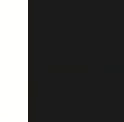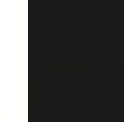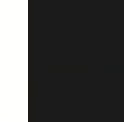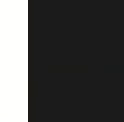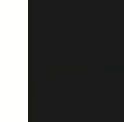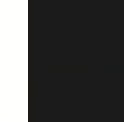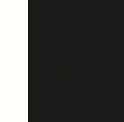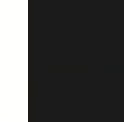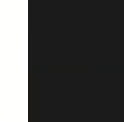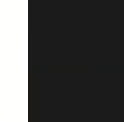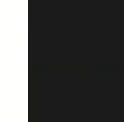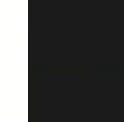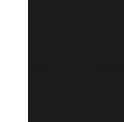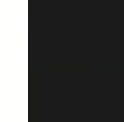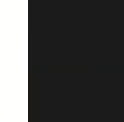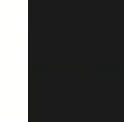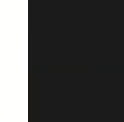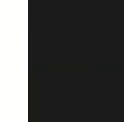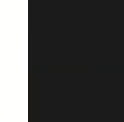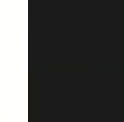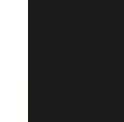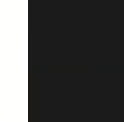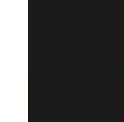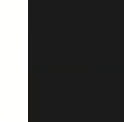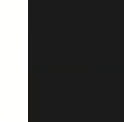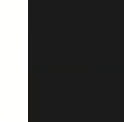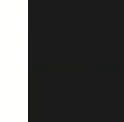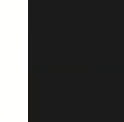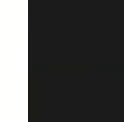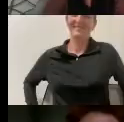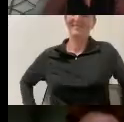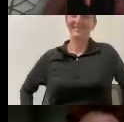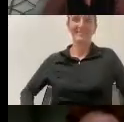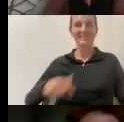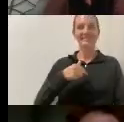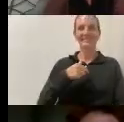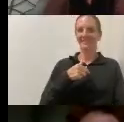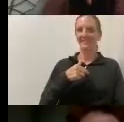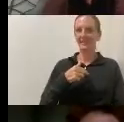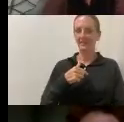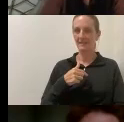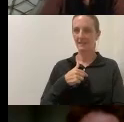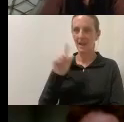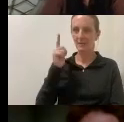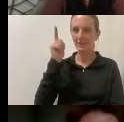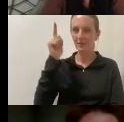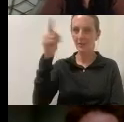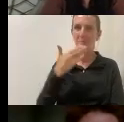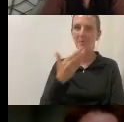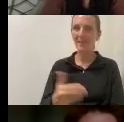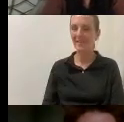I was going so well there for a second.